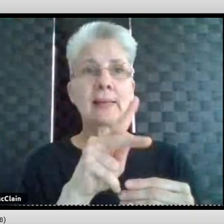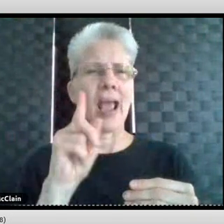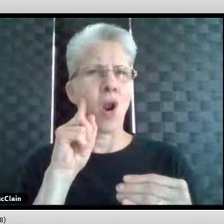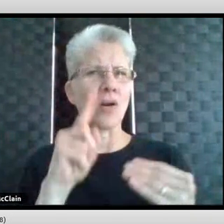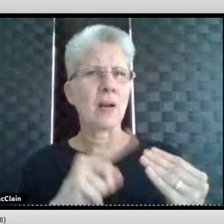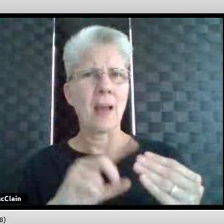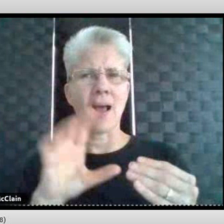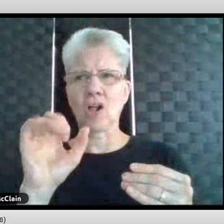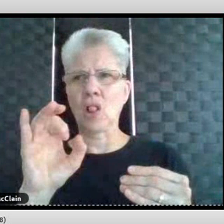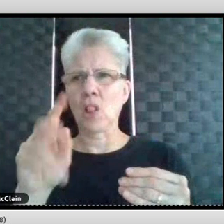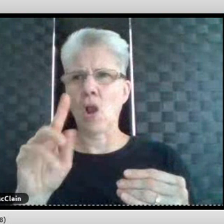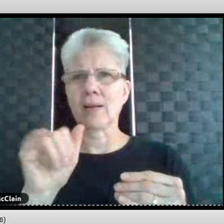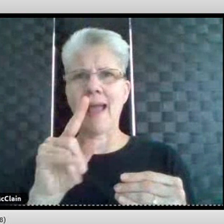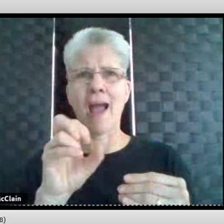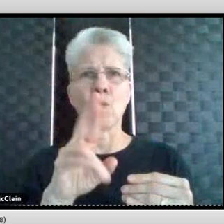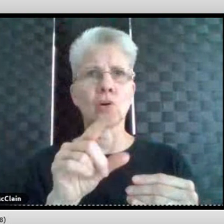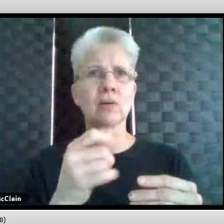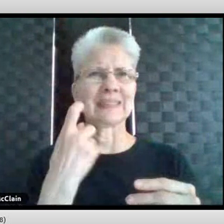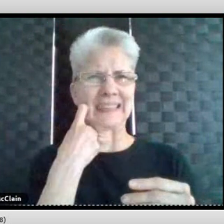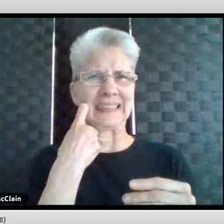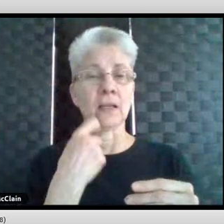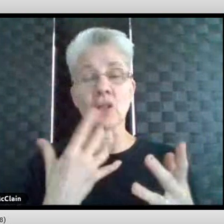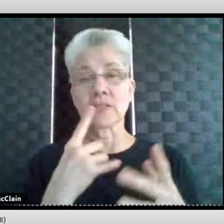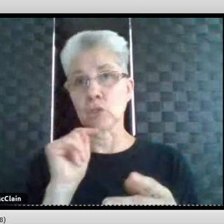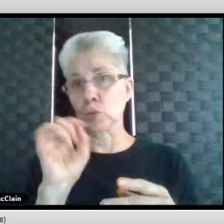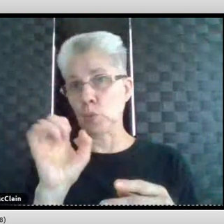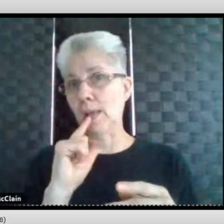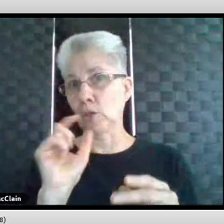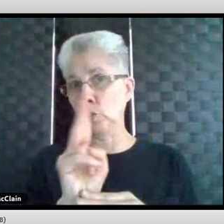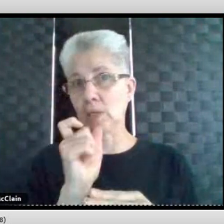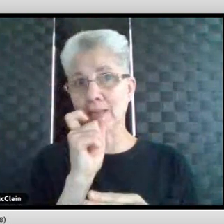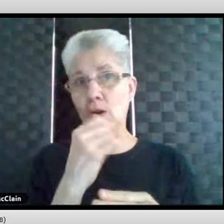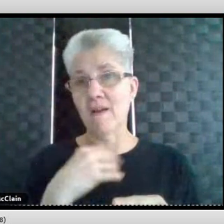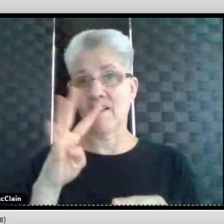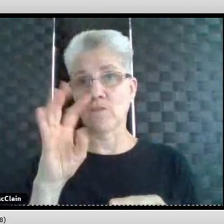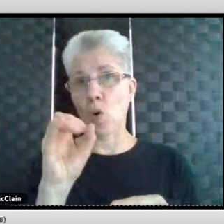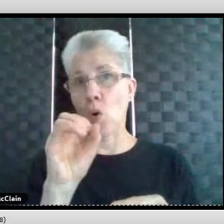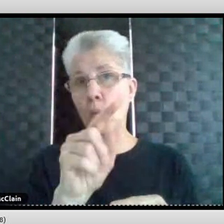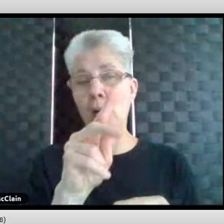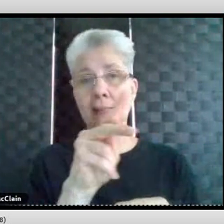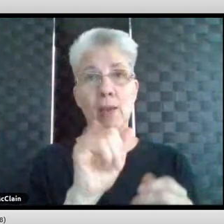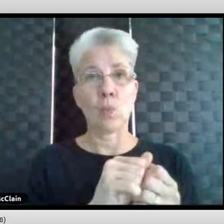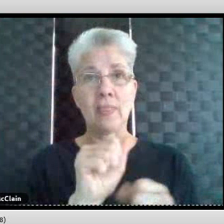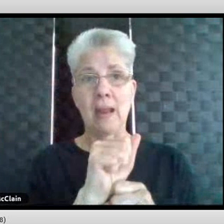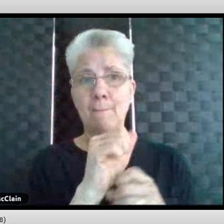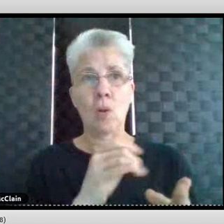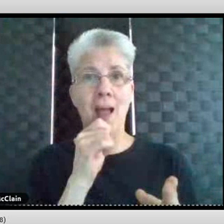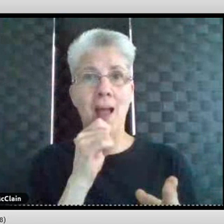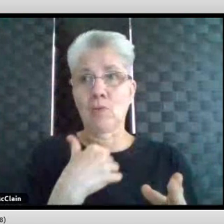and so that's a tool that I might be able to use, because I don't have a 401(k) with an employer. I don't have an employer.